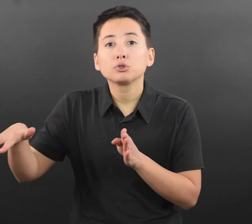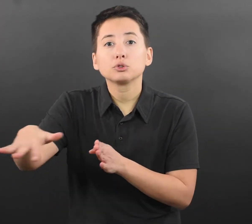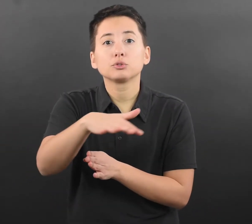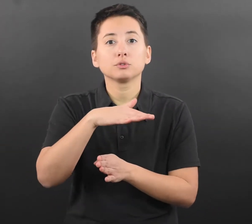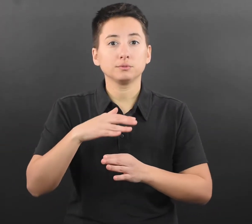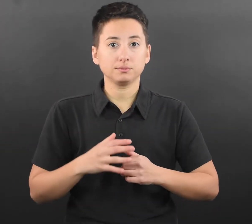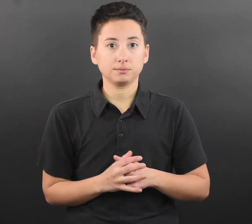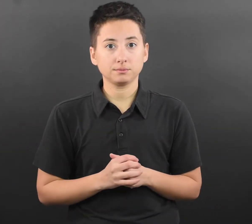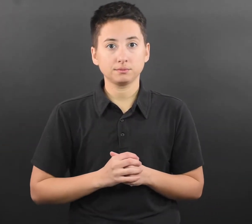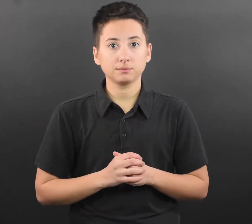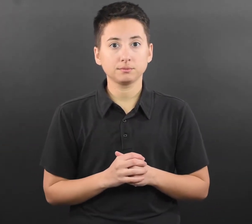Are the vaccines safe?